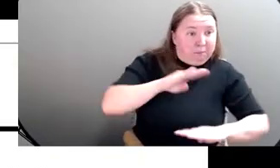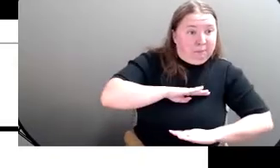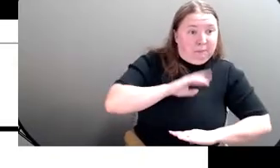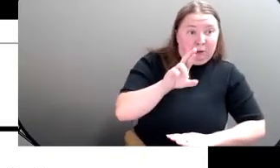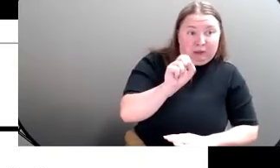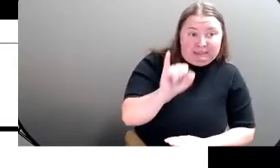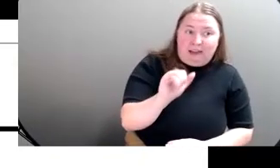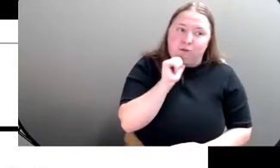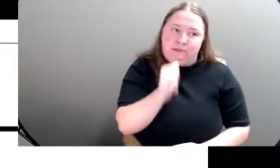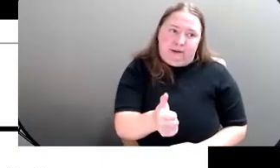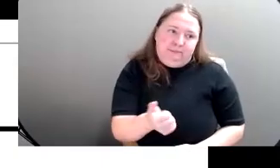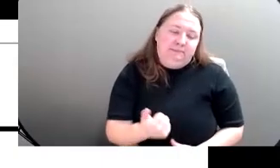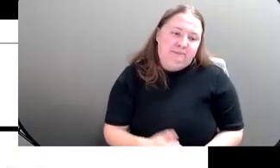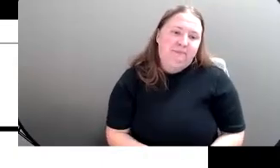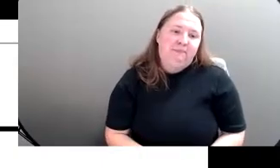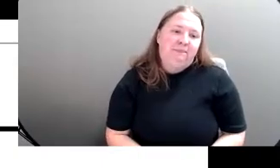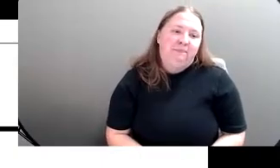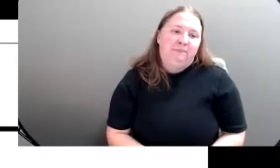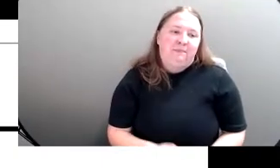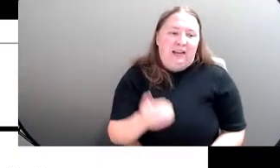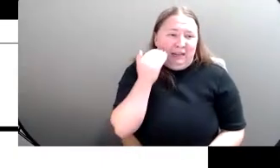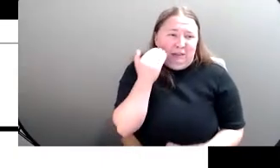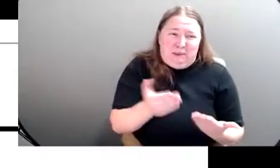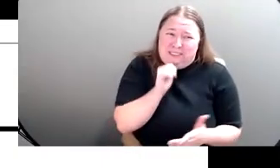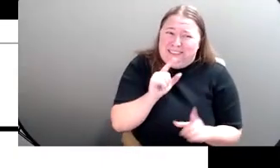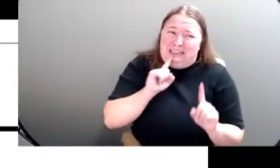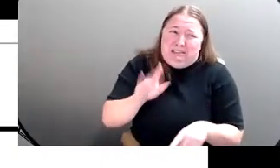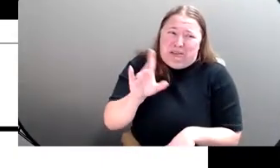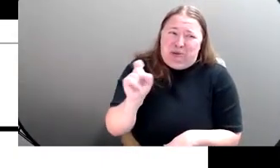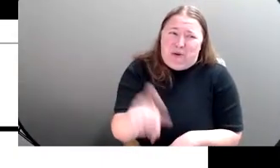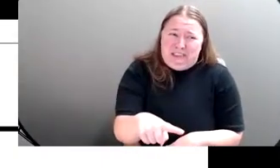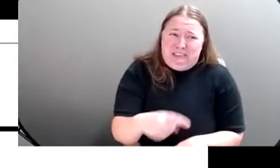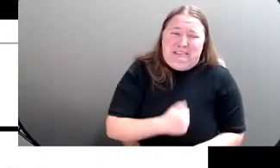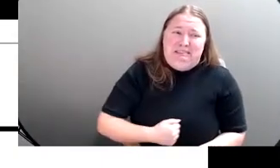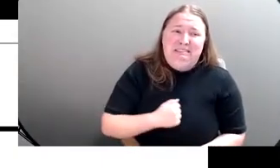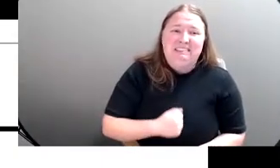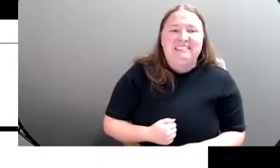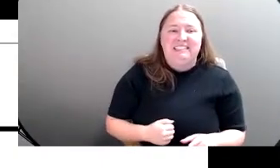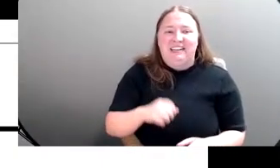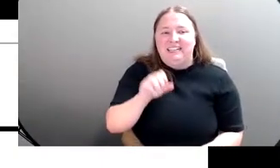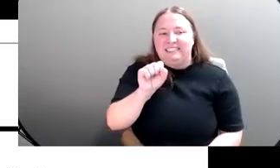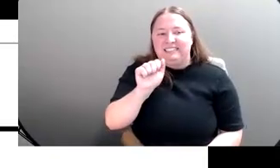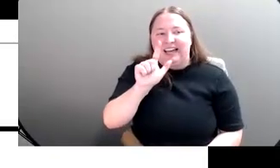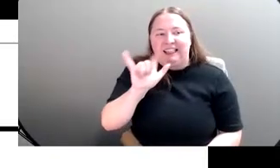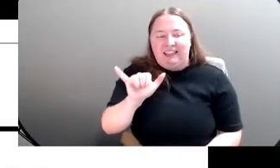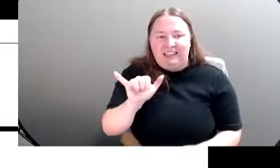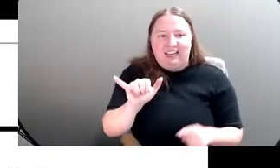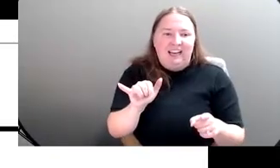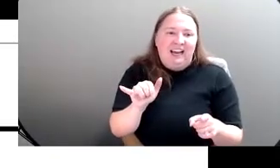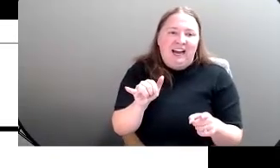So, I know that probably doesn't answer your question. Yeah, I just give Sue the hard one.